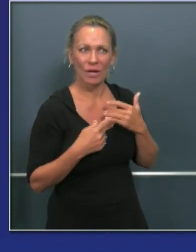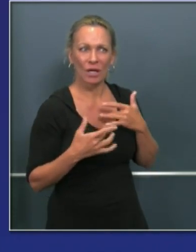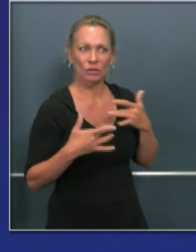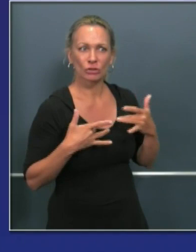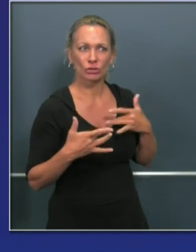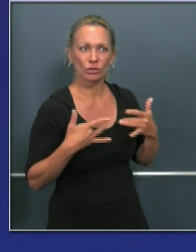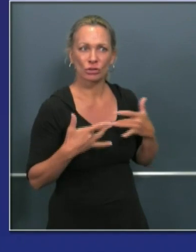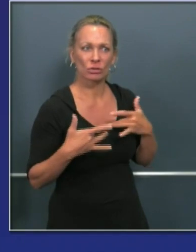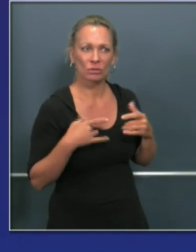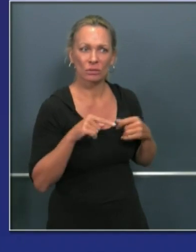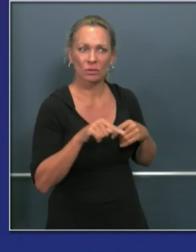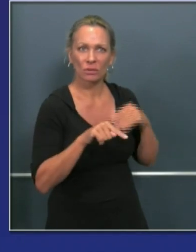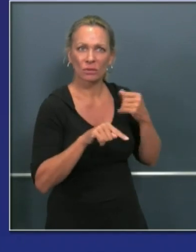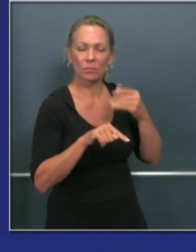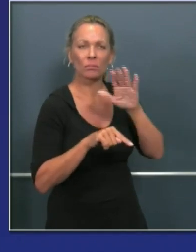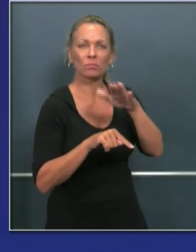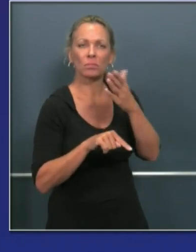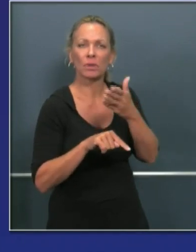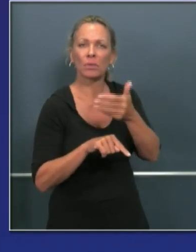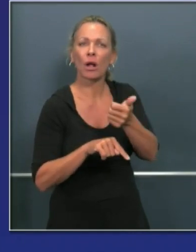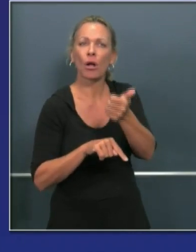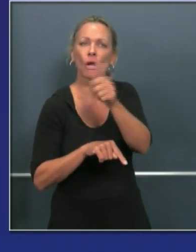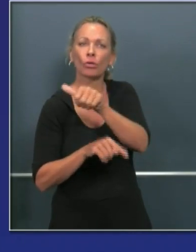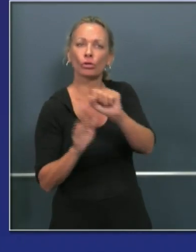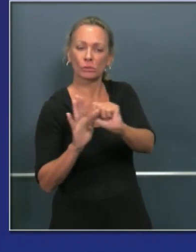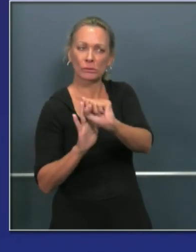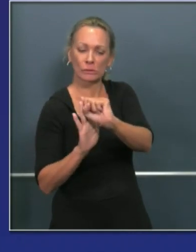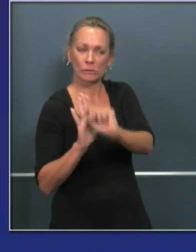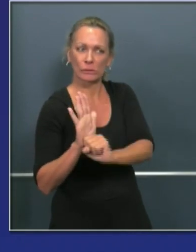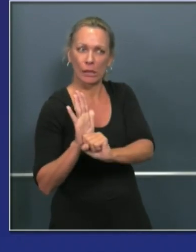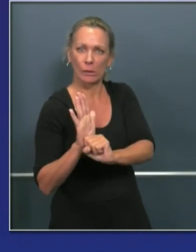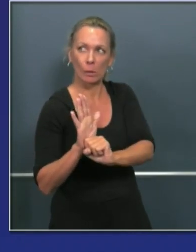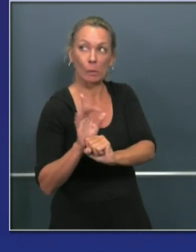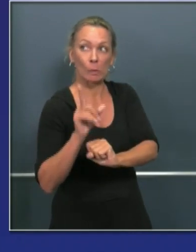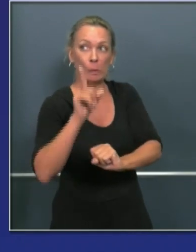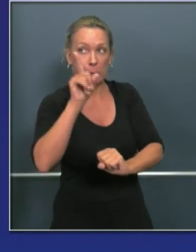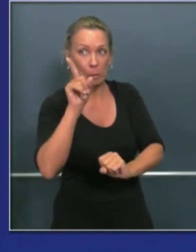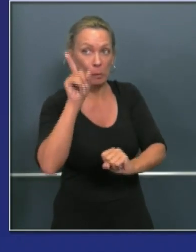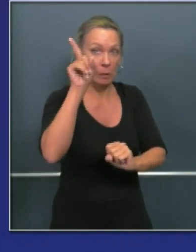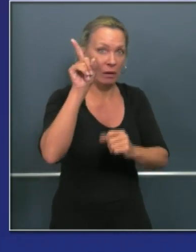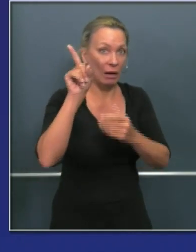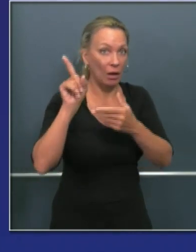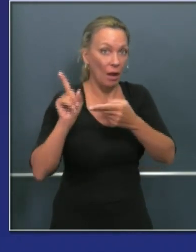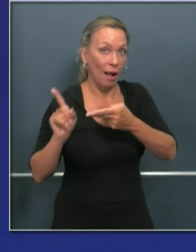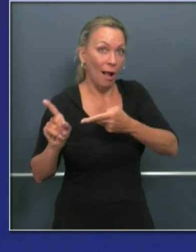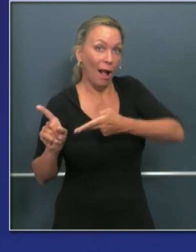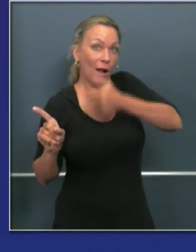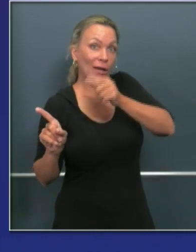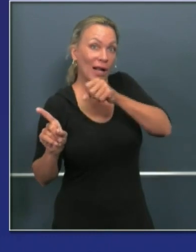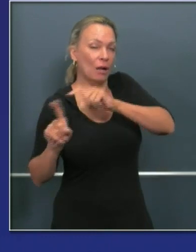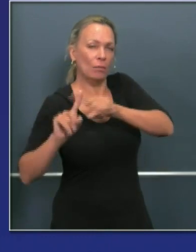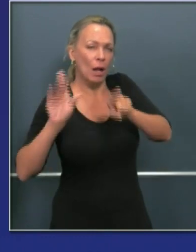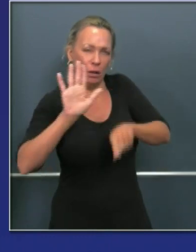EITHER SUBSTANTIALLY HIGHER BUT WE DON'T LIKE THE TREND LINE. THAT'S WHY AGAIN THIS